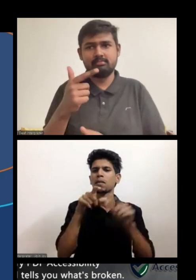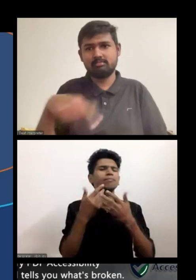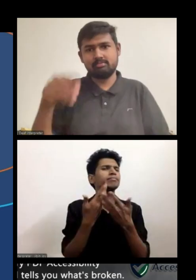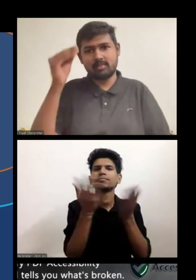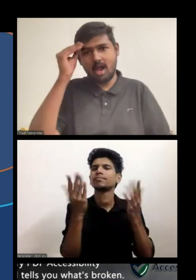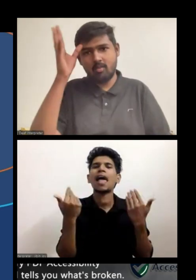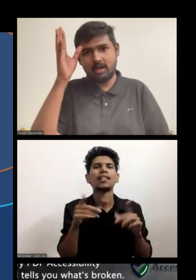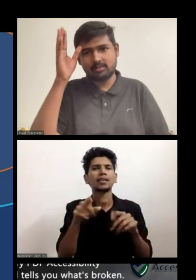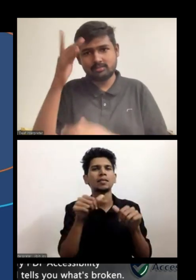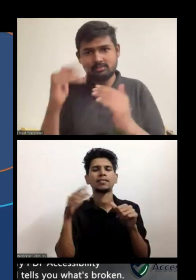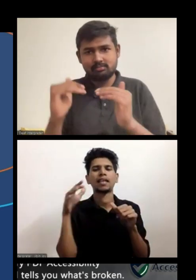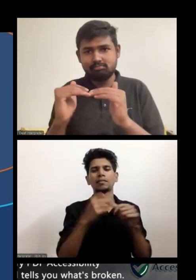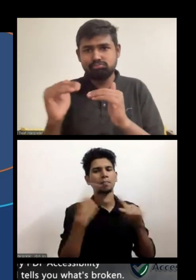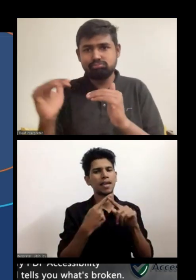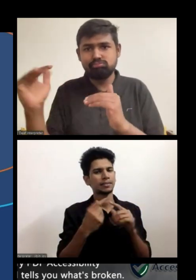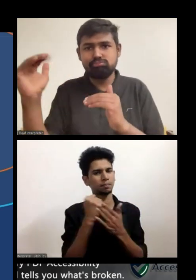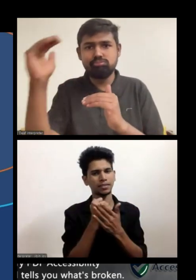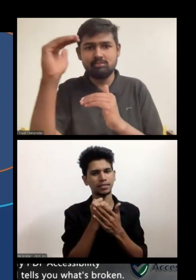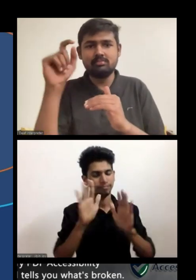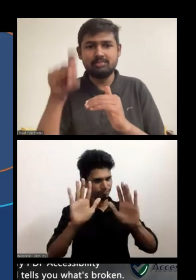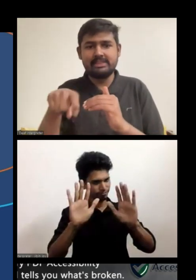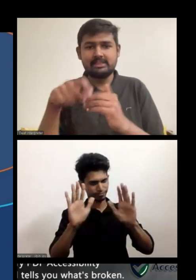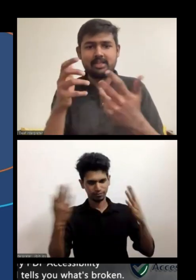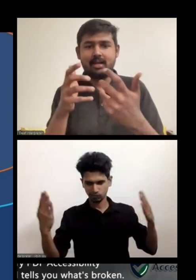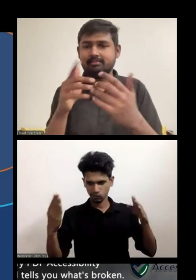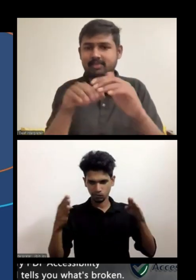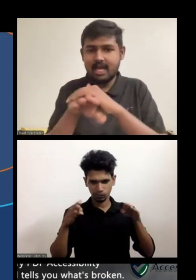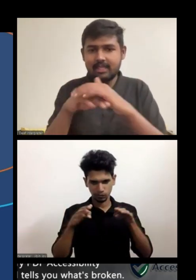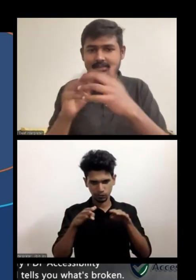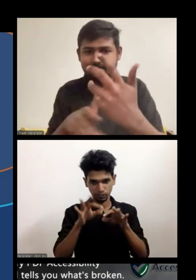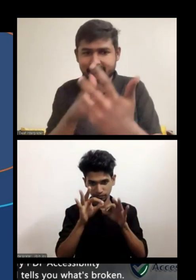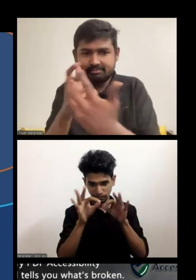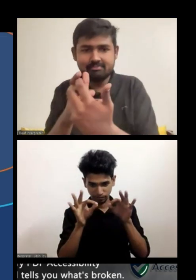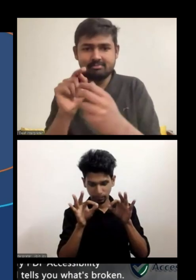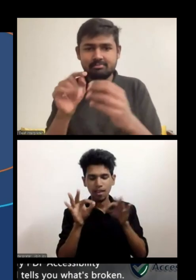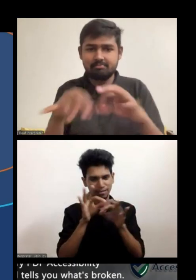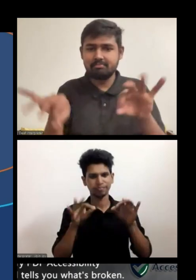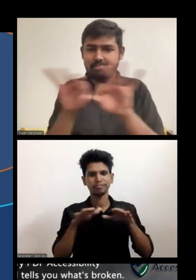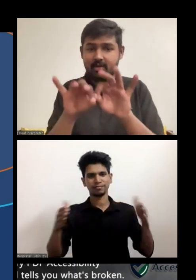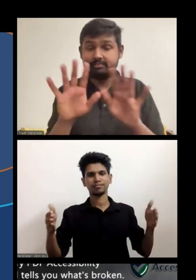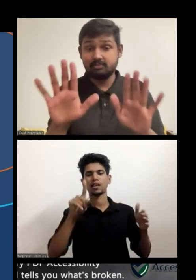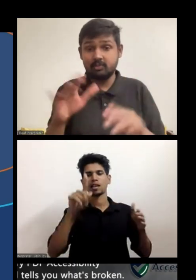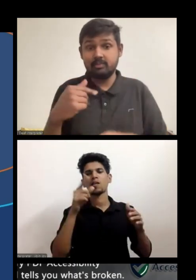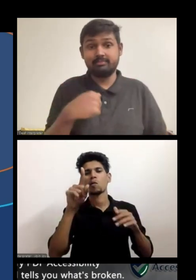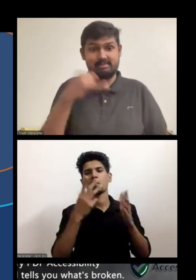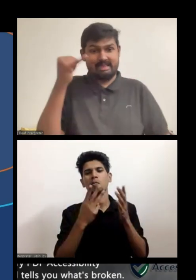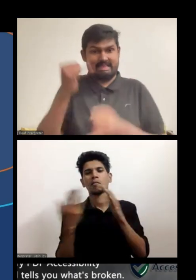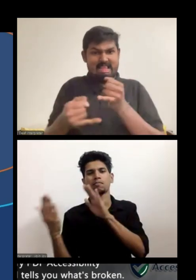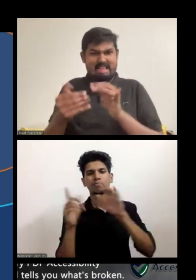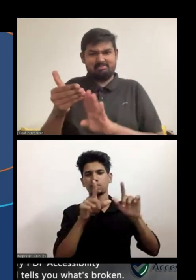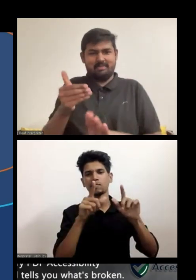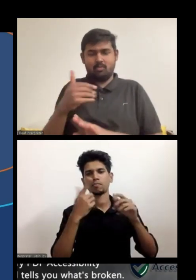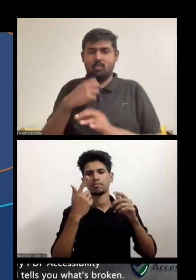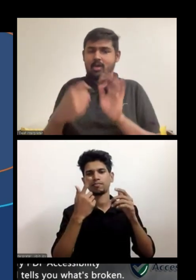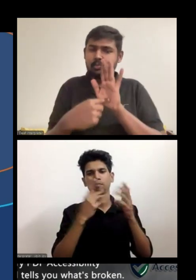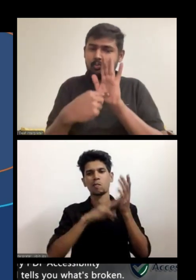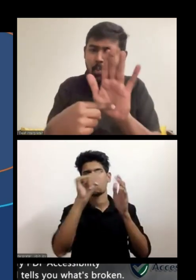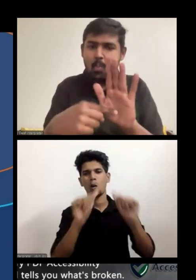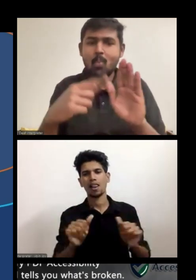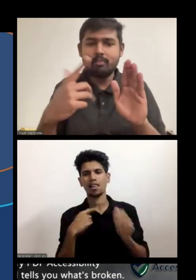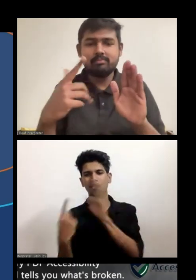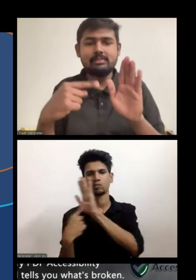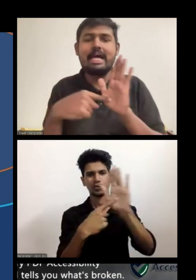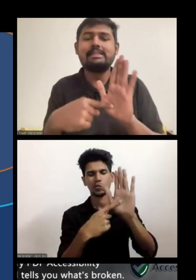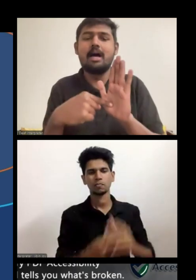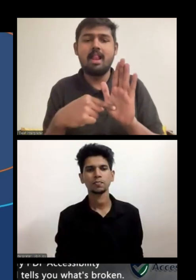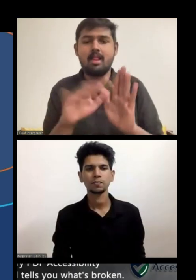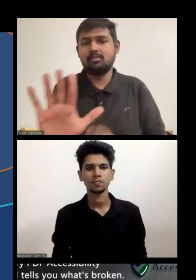Before I leave I want to just show a demo of this so that you can see how this tool works.